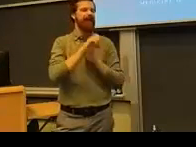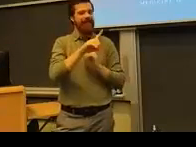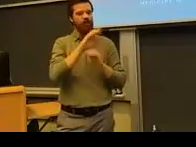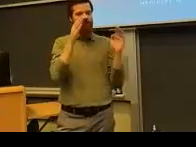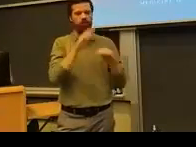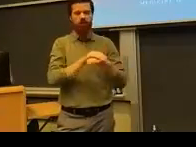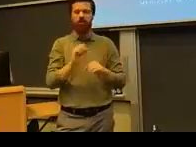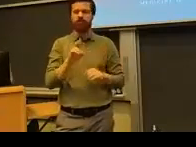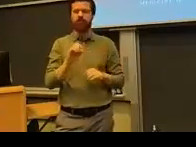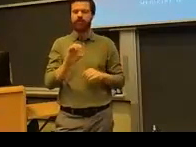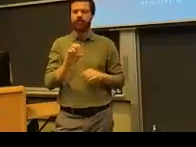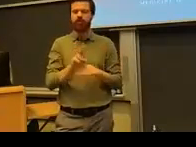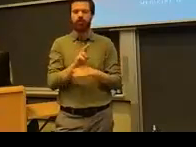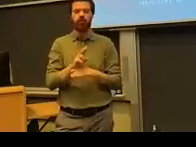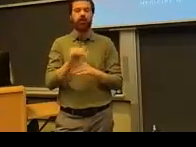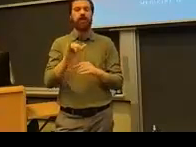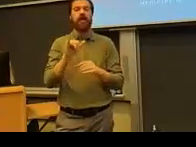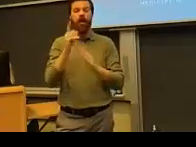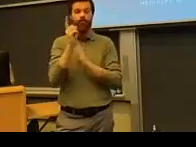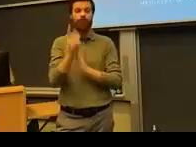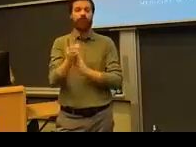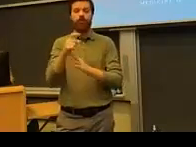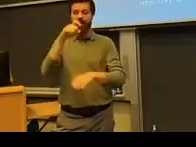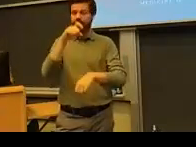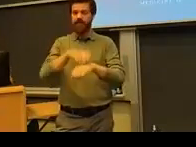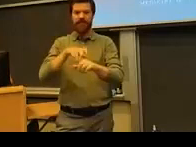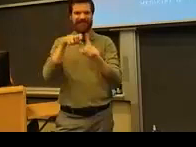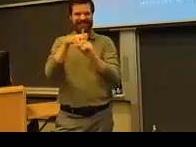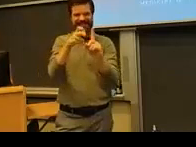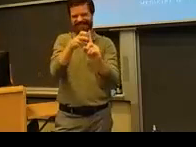use we're really just catching them at like a moment in time where hey like we have this to